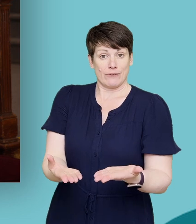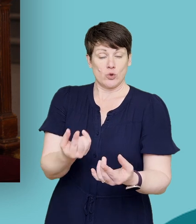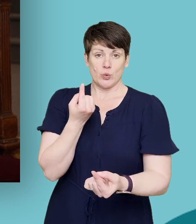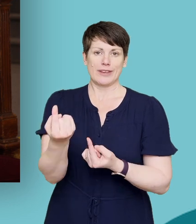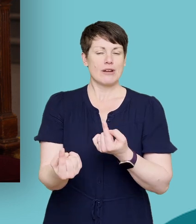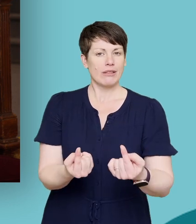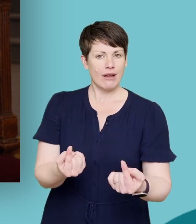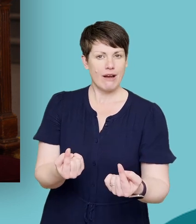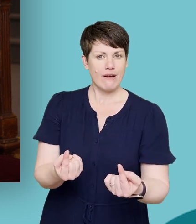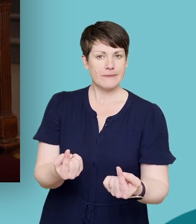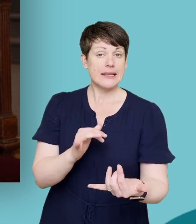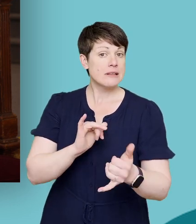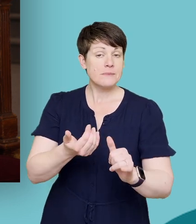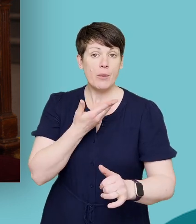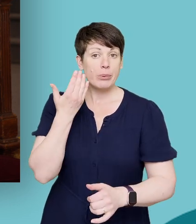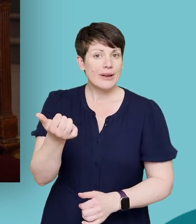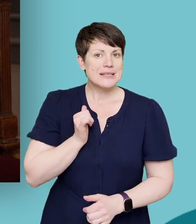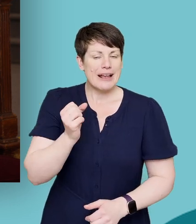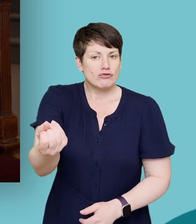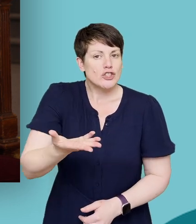Sometimes not expecting anything in return,